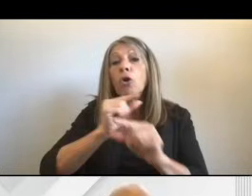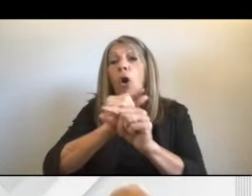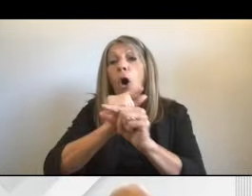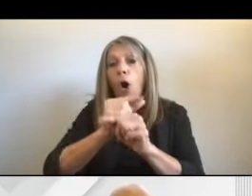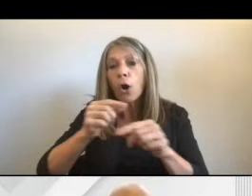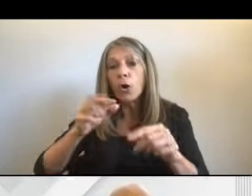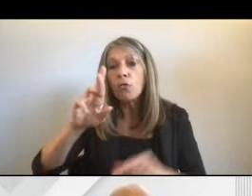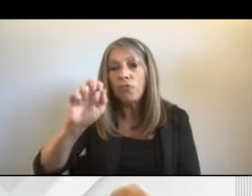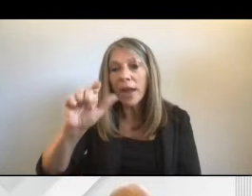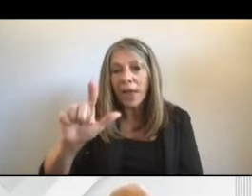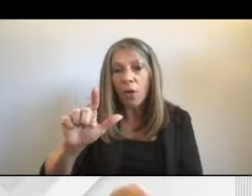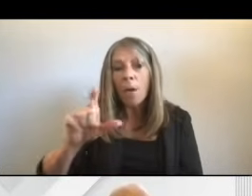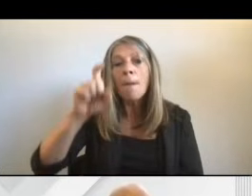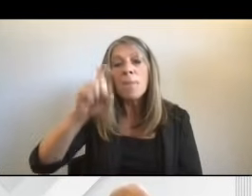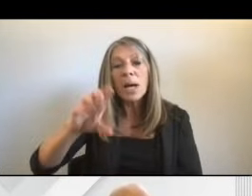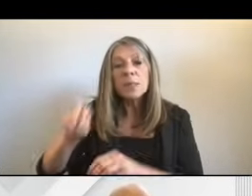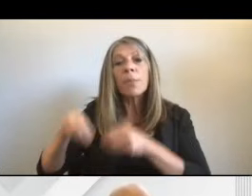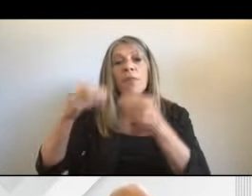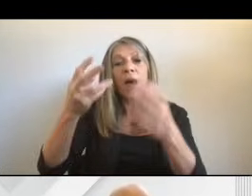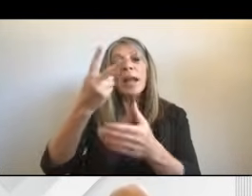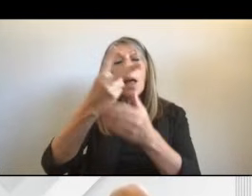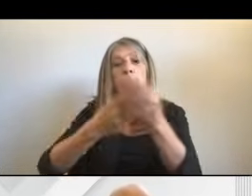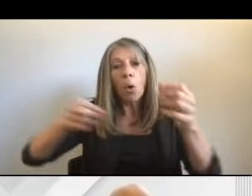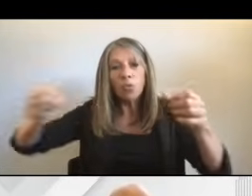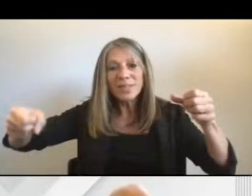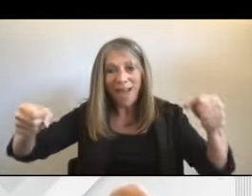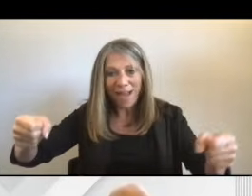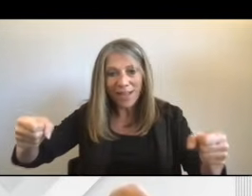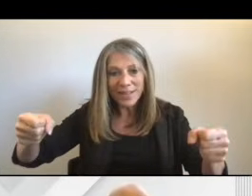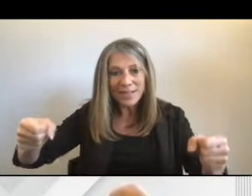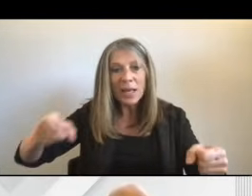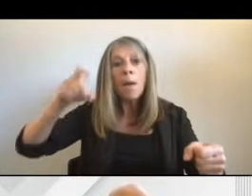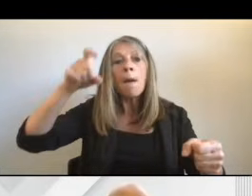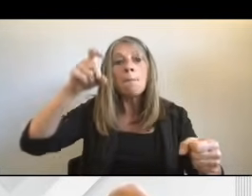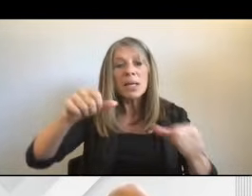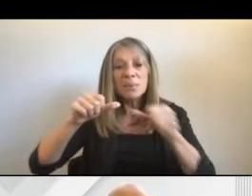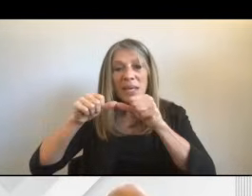Must be provided on both sides of ramps and stairs, must be continuous within the